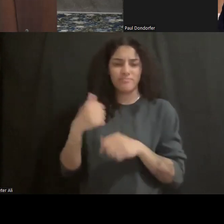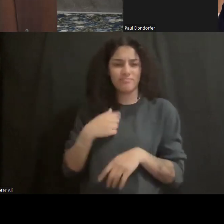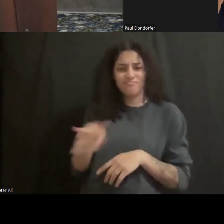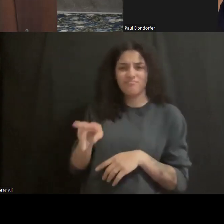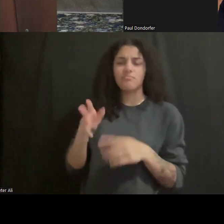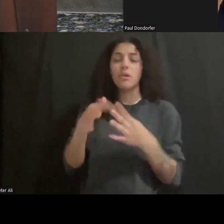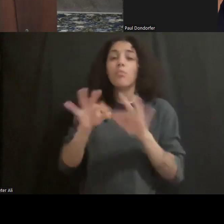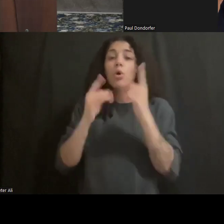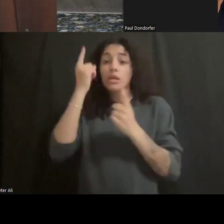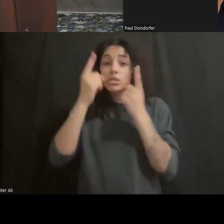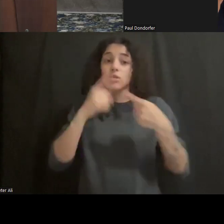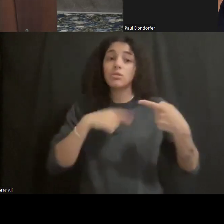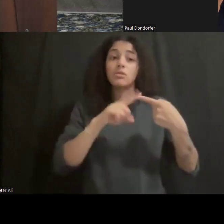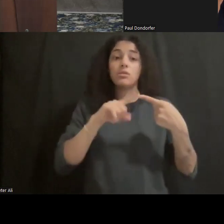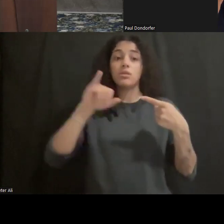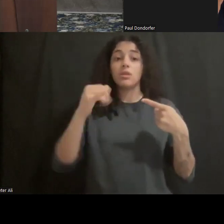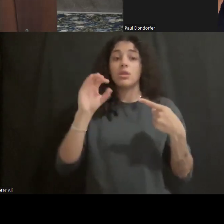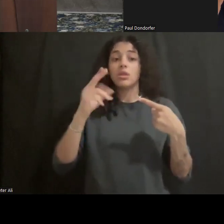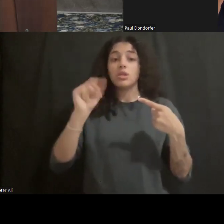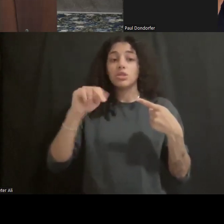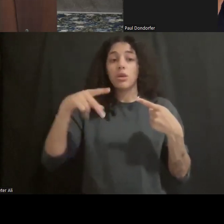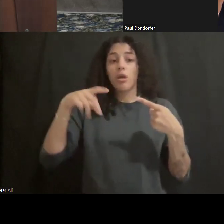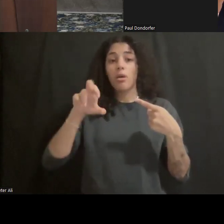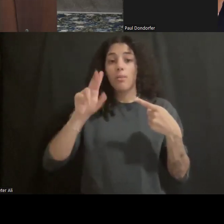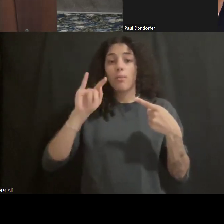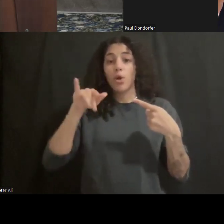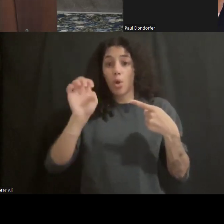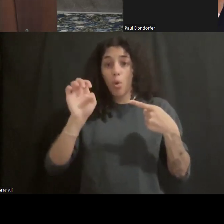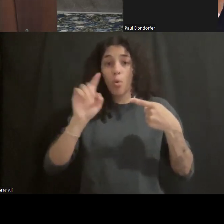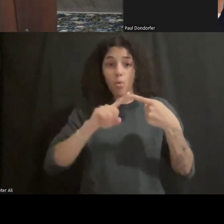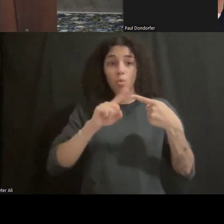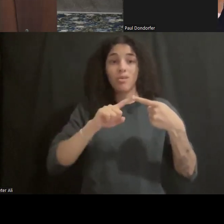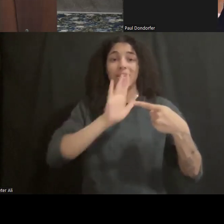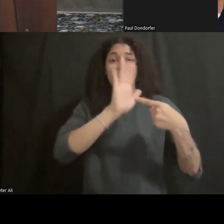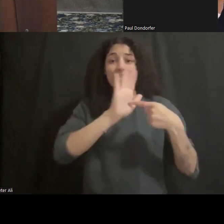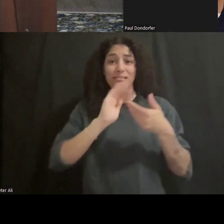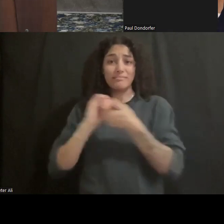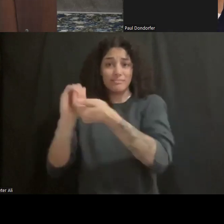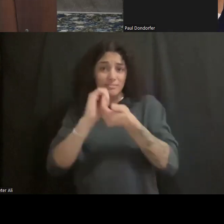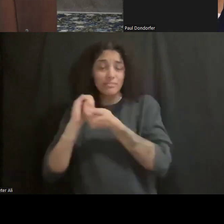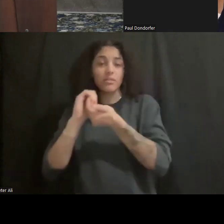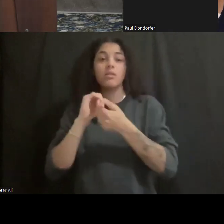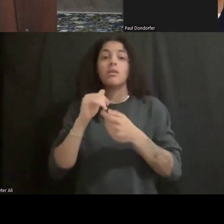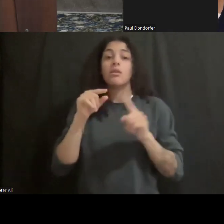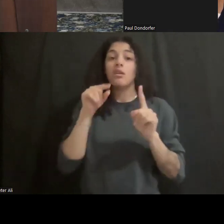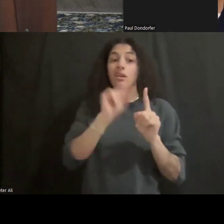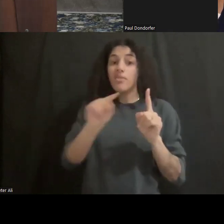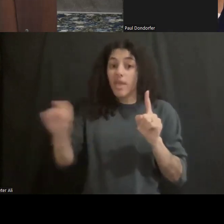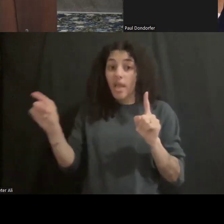John Perticone and his allies individually and collectively have had standing to start a section